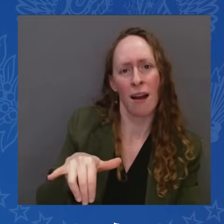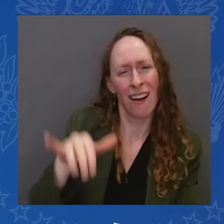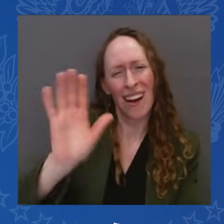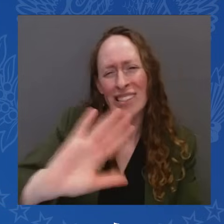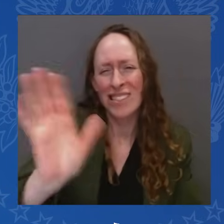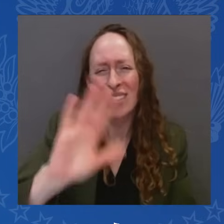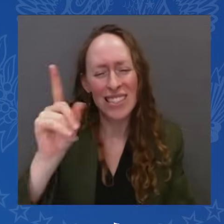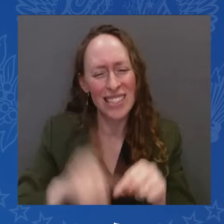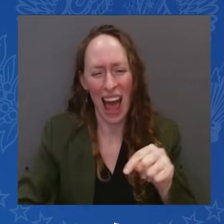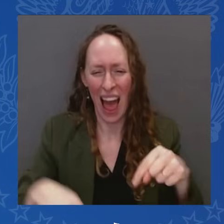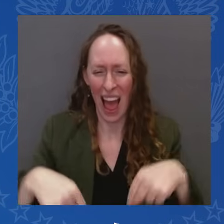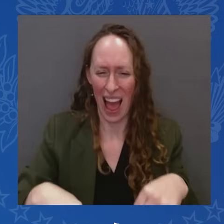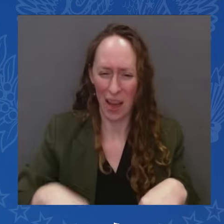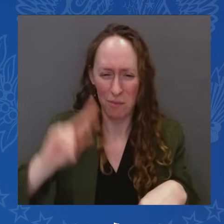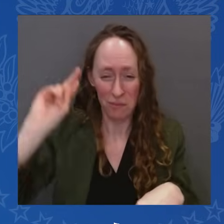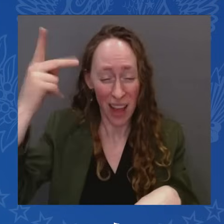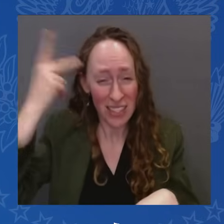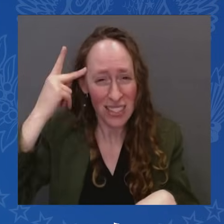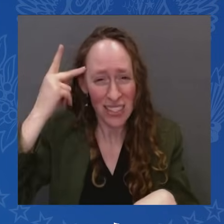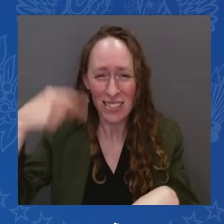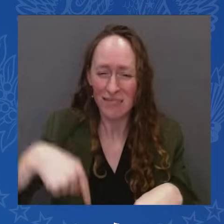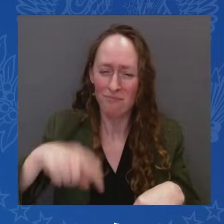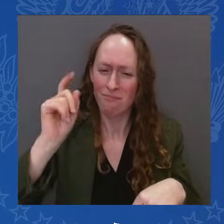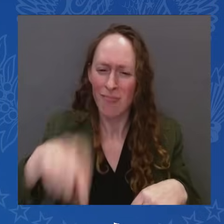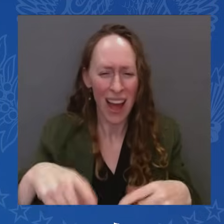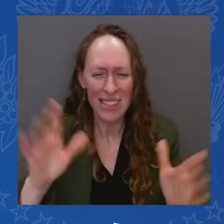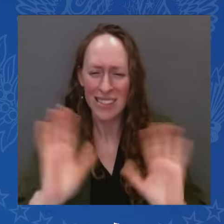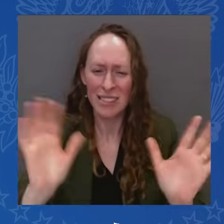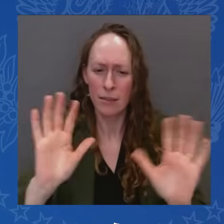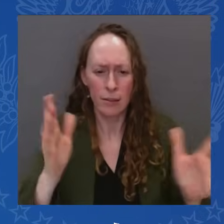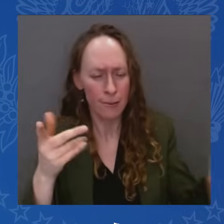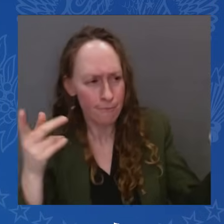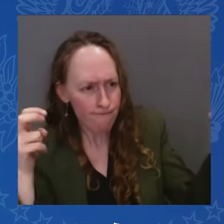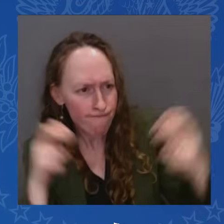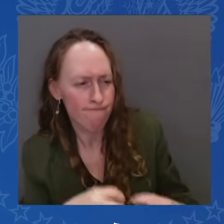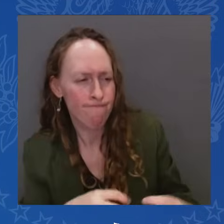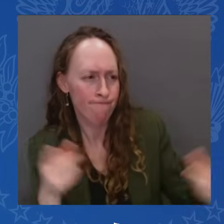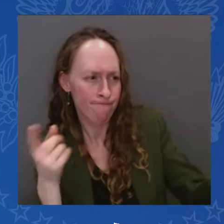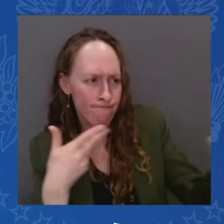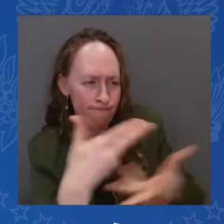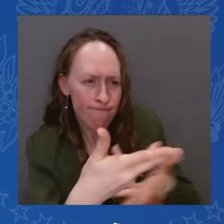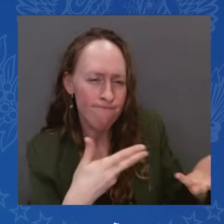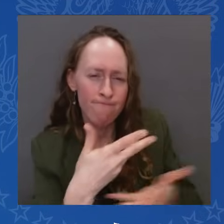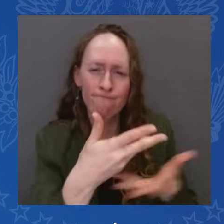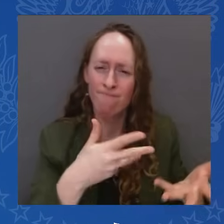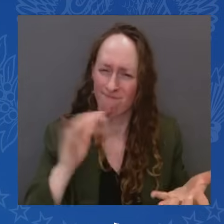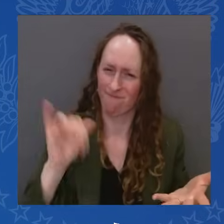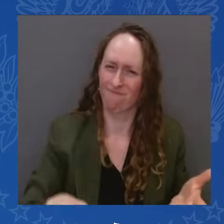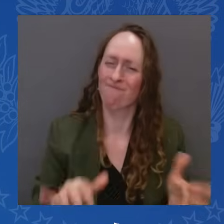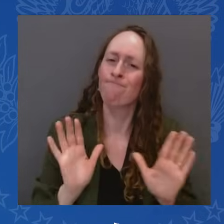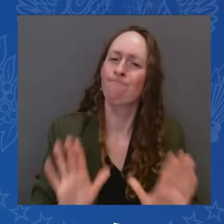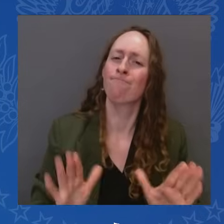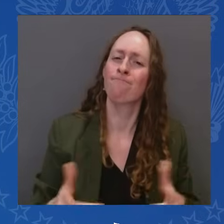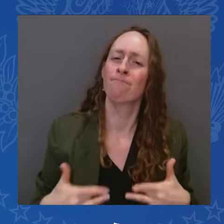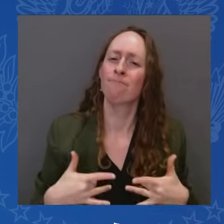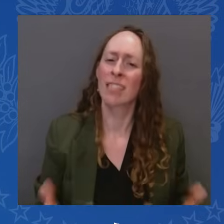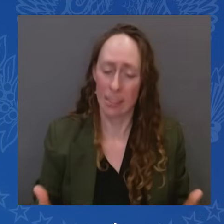I also asked Congress for funding for Israel to take on Hamas and confront multiple other threats backed by Iran